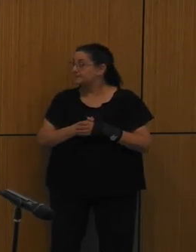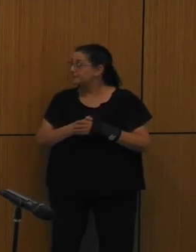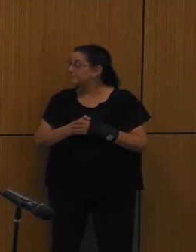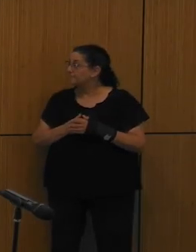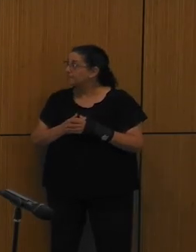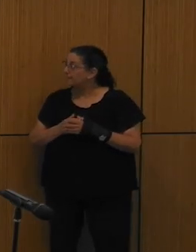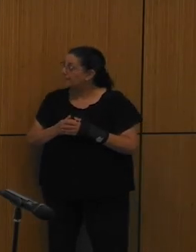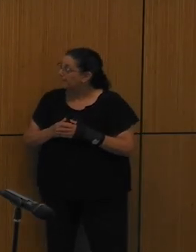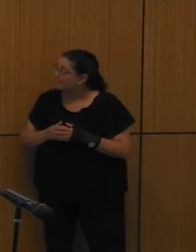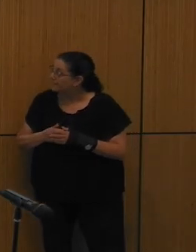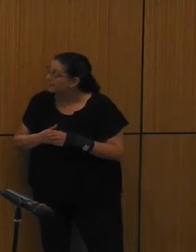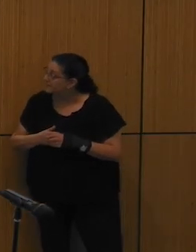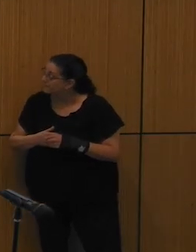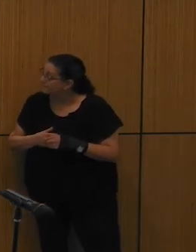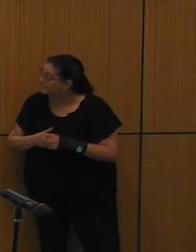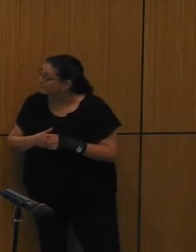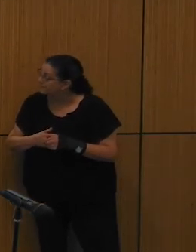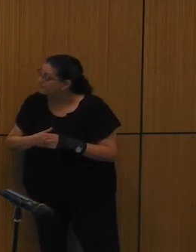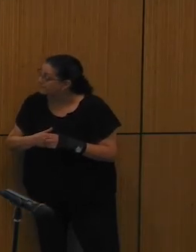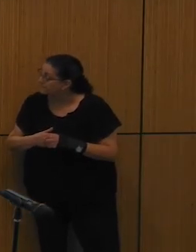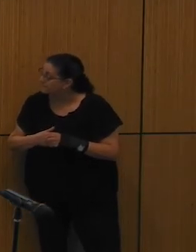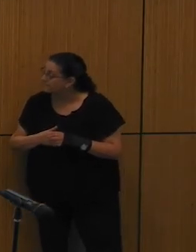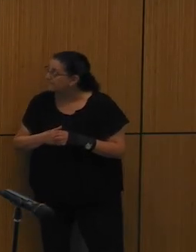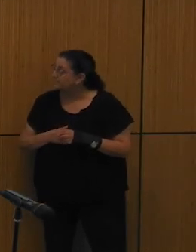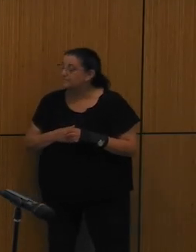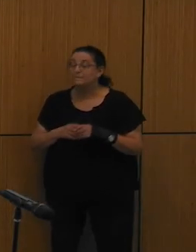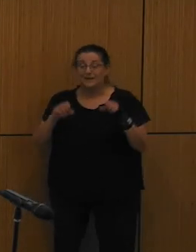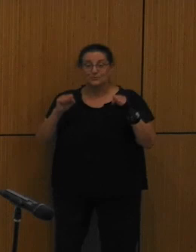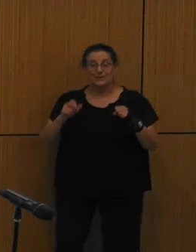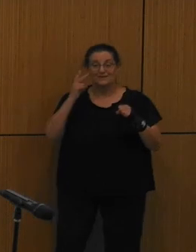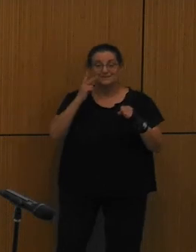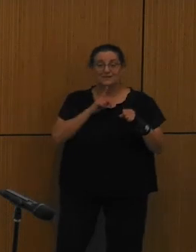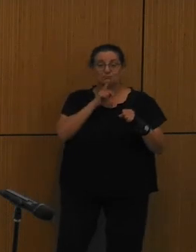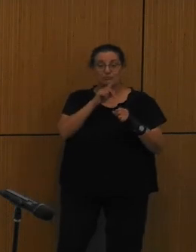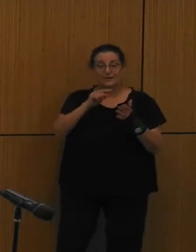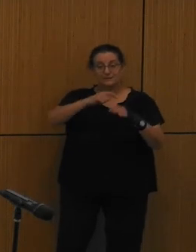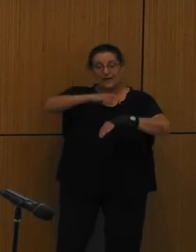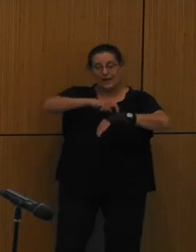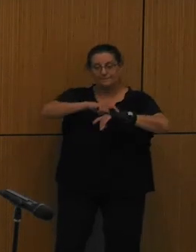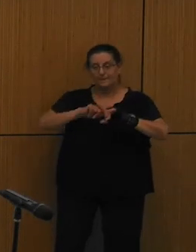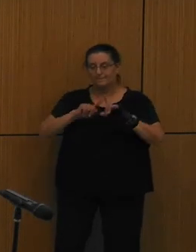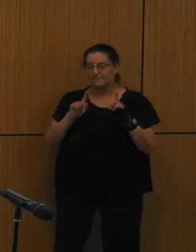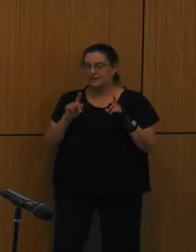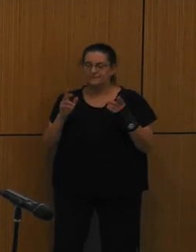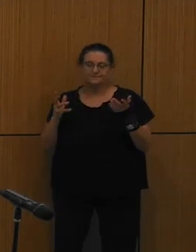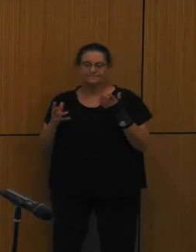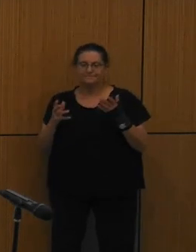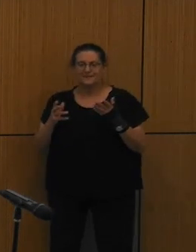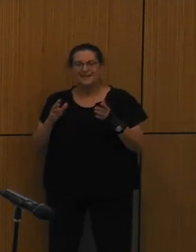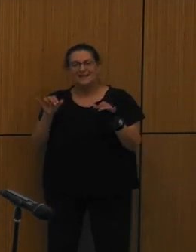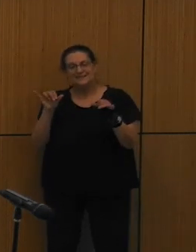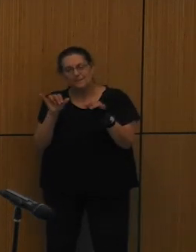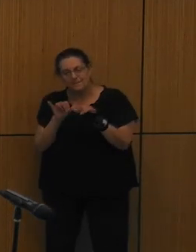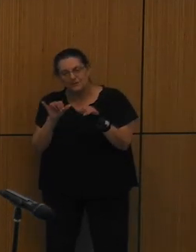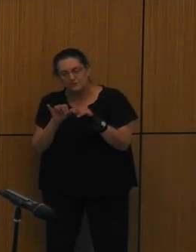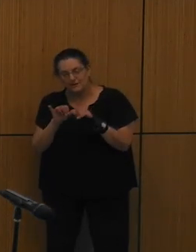And that students can actually see this come in in real time, but it's not the brain. It is a it is a measurement derived from the brain.